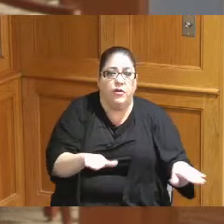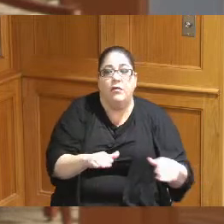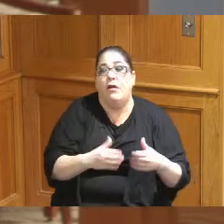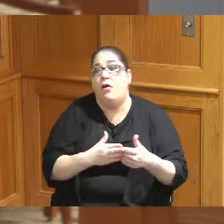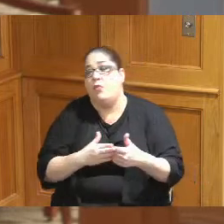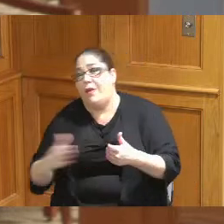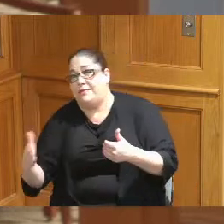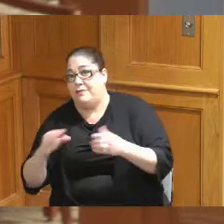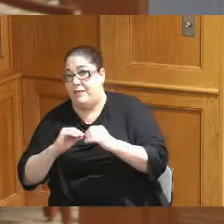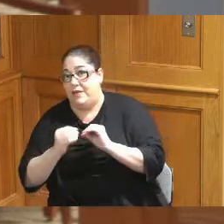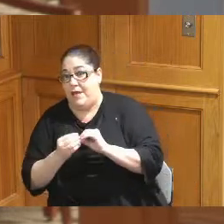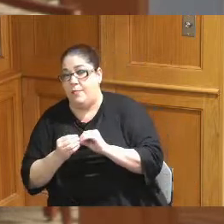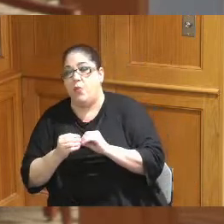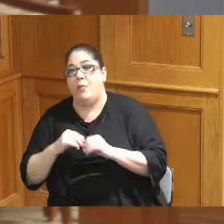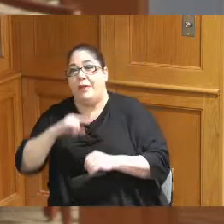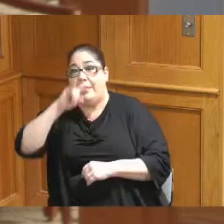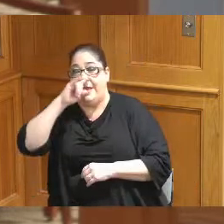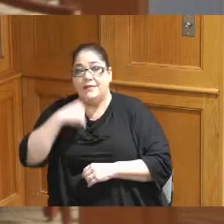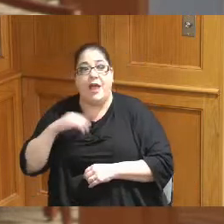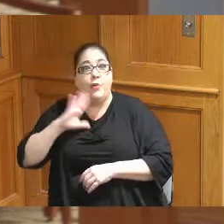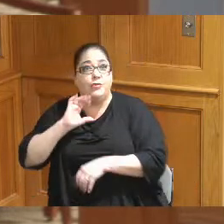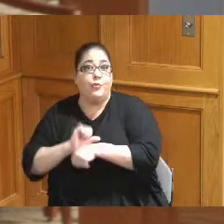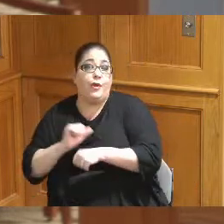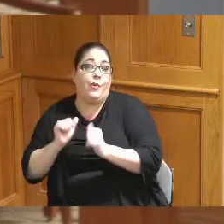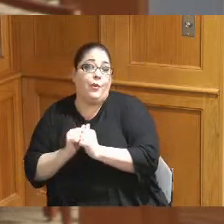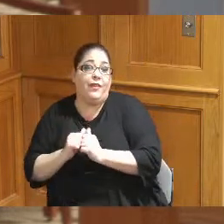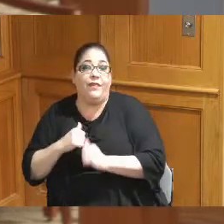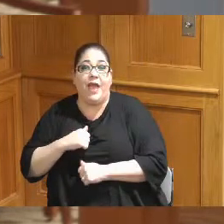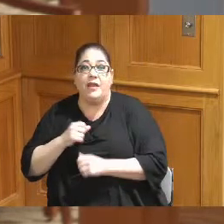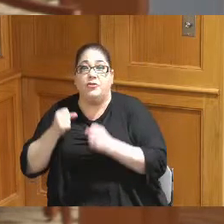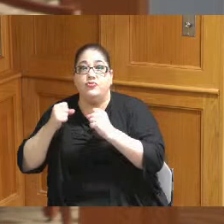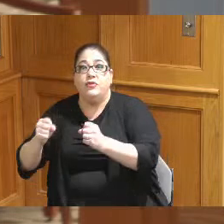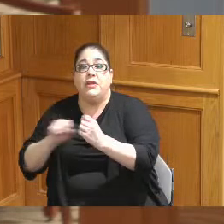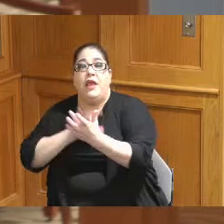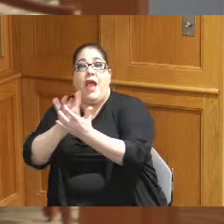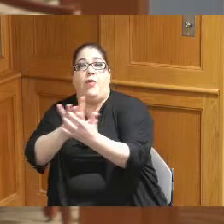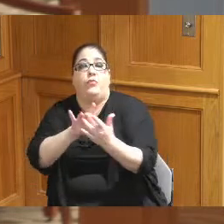rest would be the kids I used to work with as a street Outreach worker that were under the age